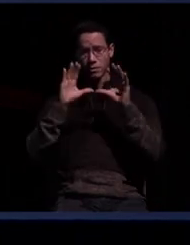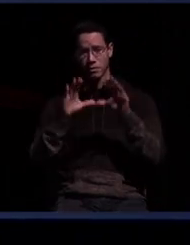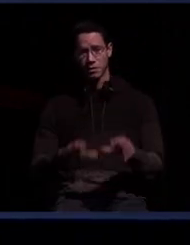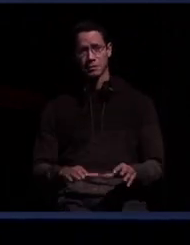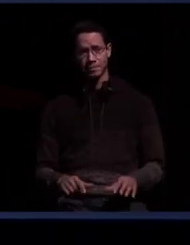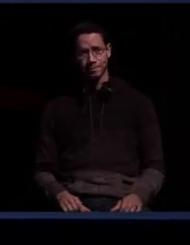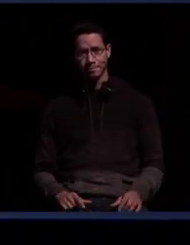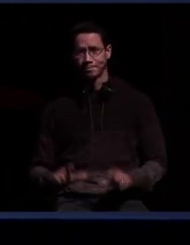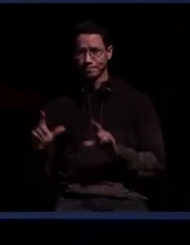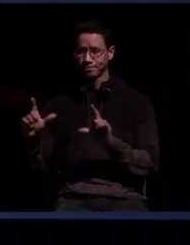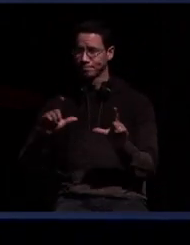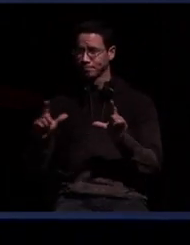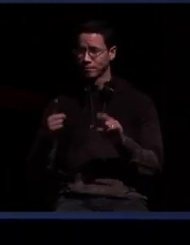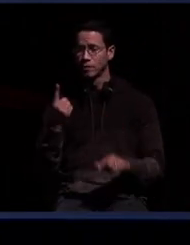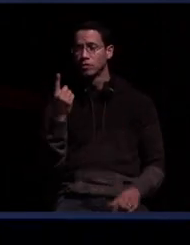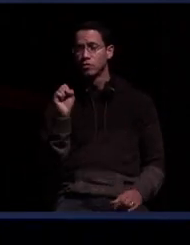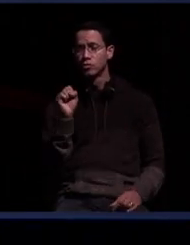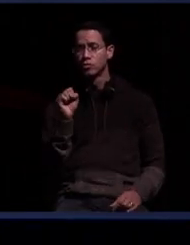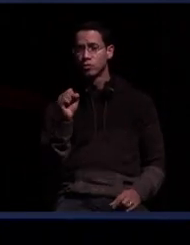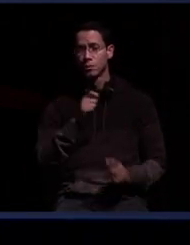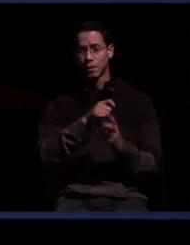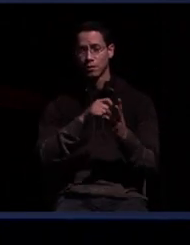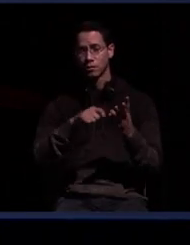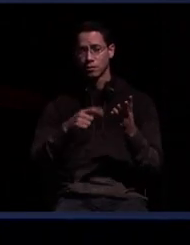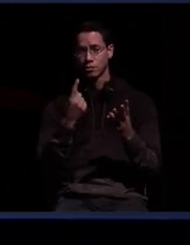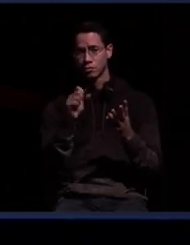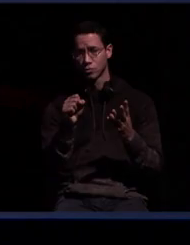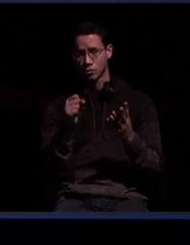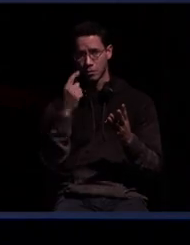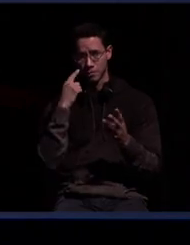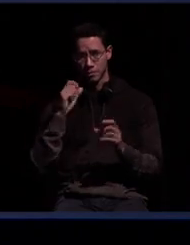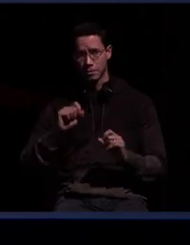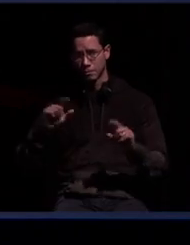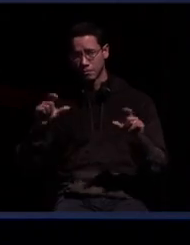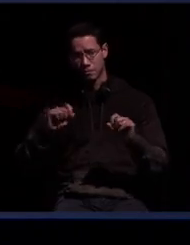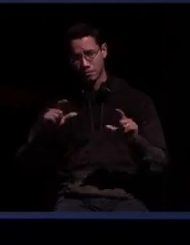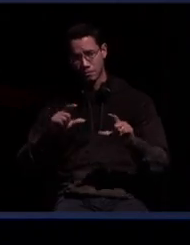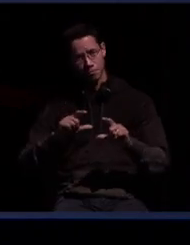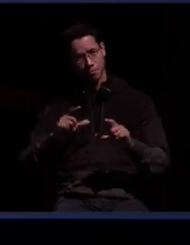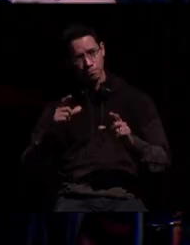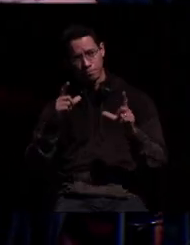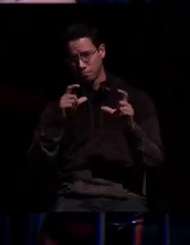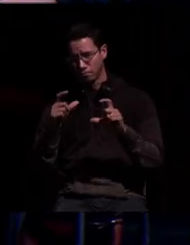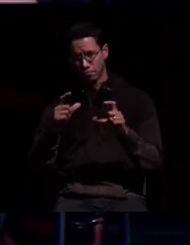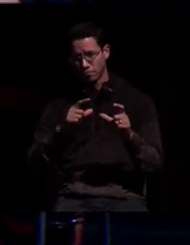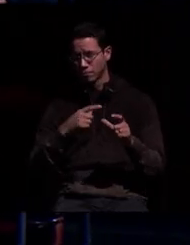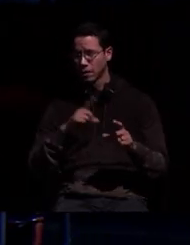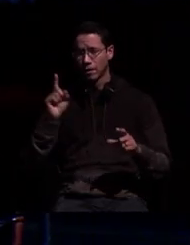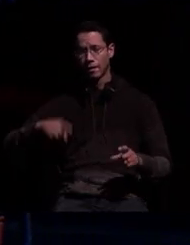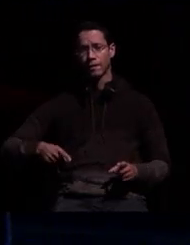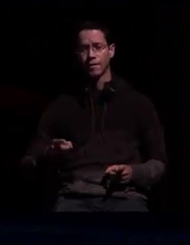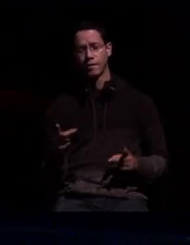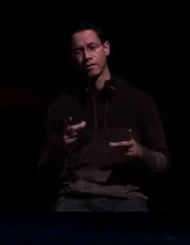During 18 months I went over hundreds of pictures and that is the image sold.